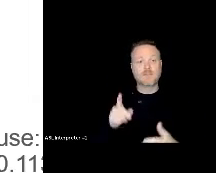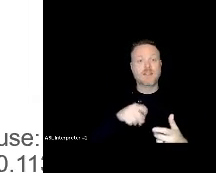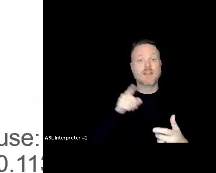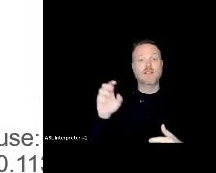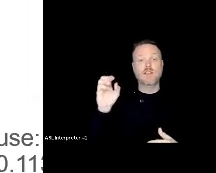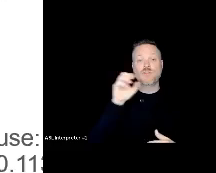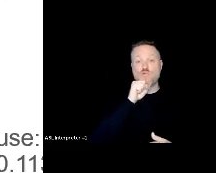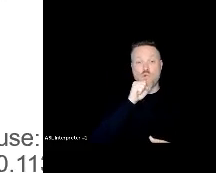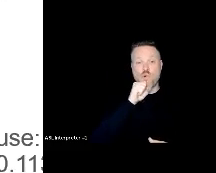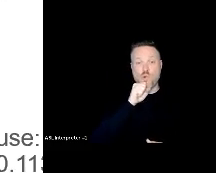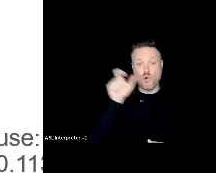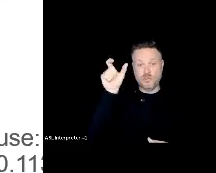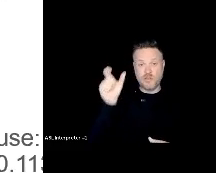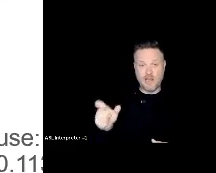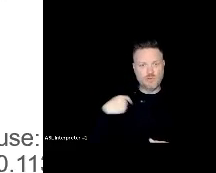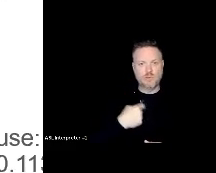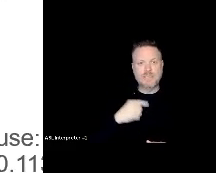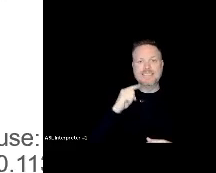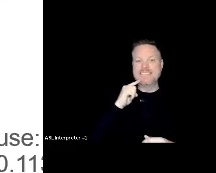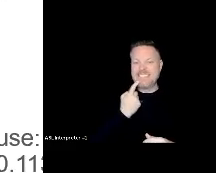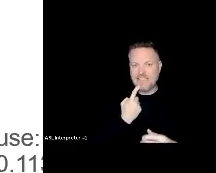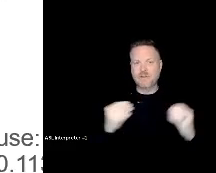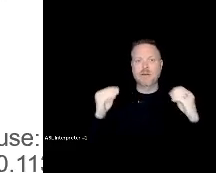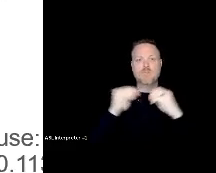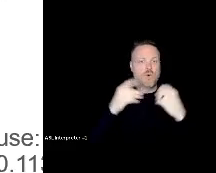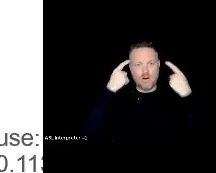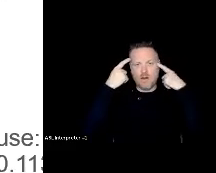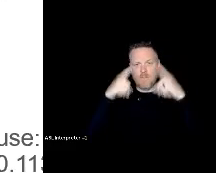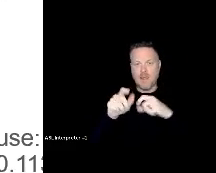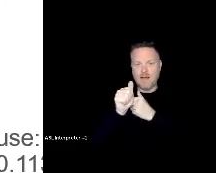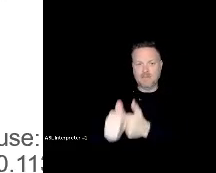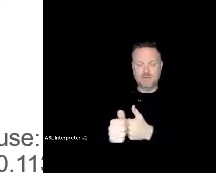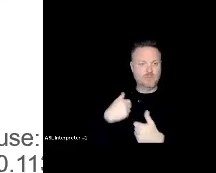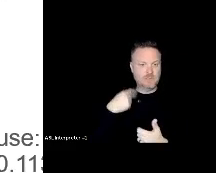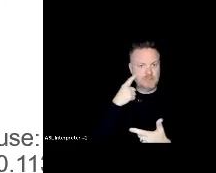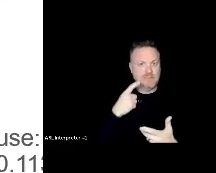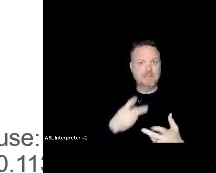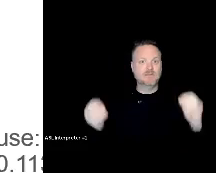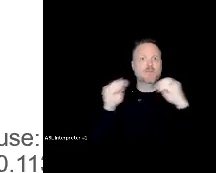we see significant more compliance. In other words, significant more use of helmets,